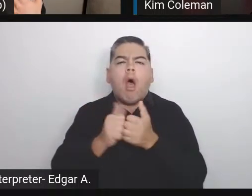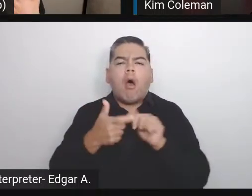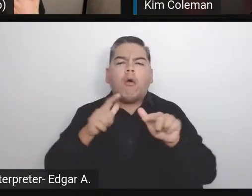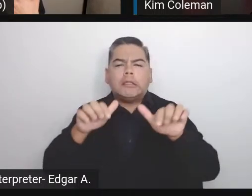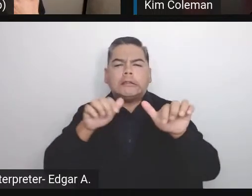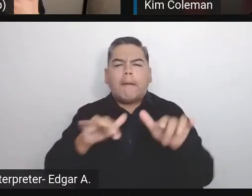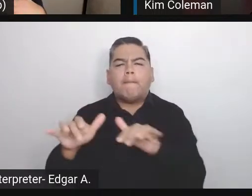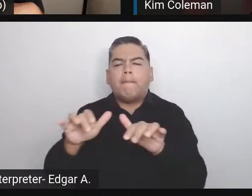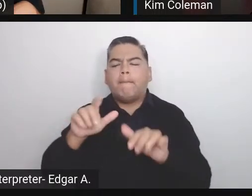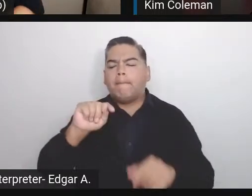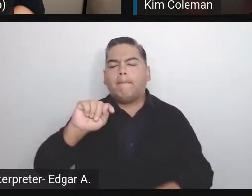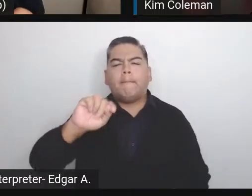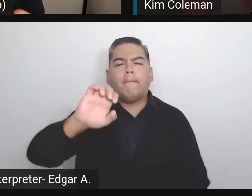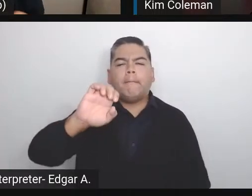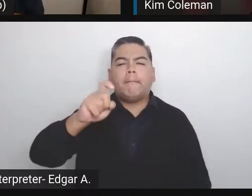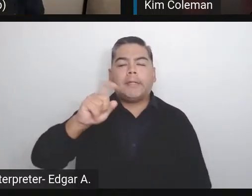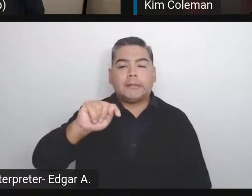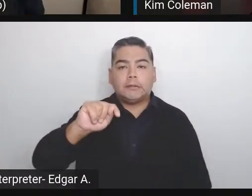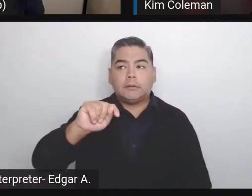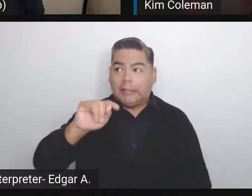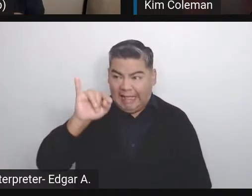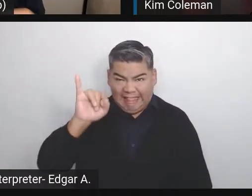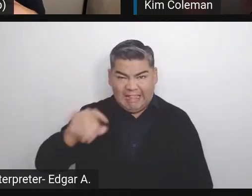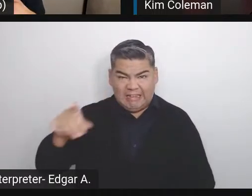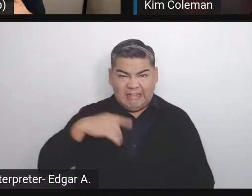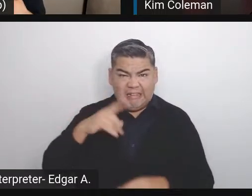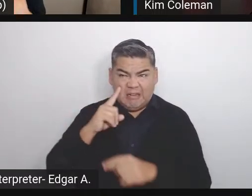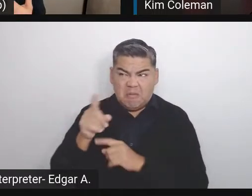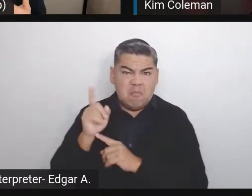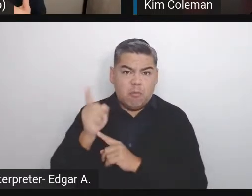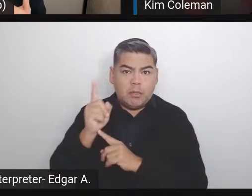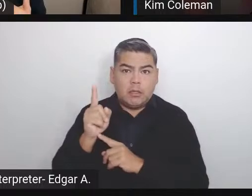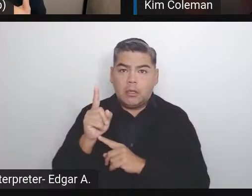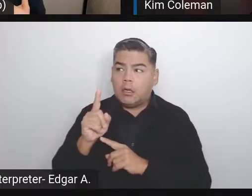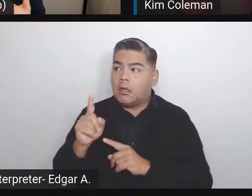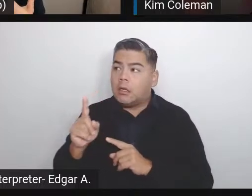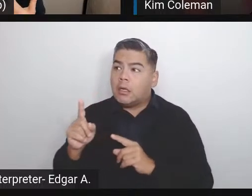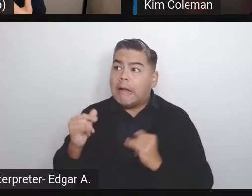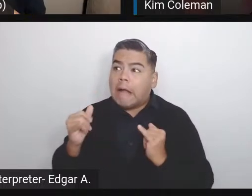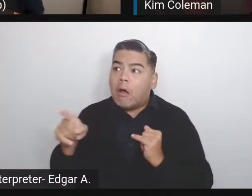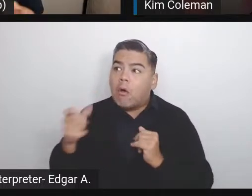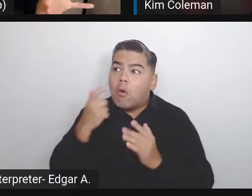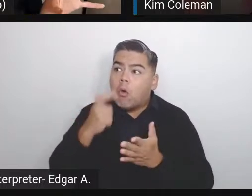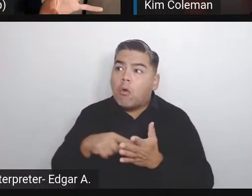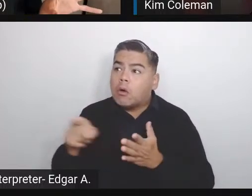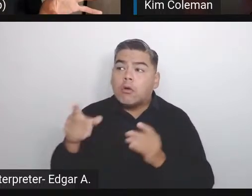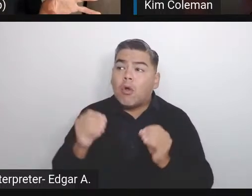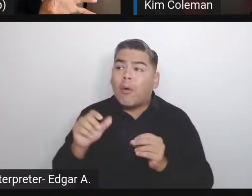There are many problems with the accessibility accessibility that are not code related, they are about logic or how we have written the text